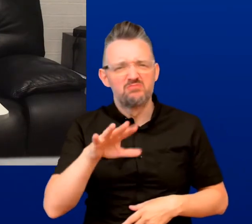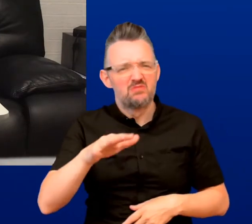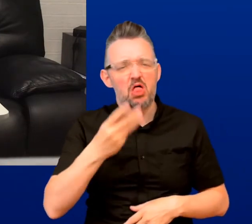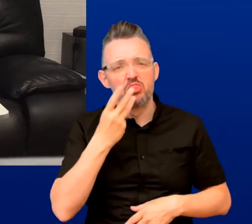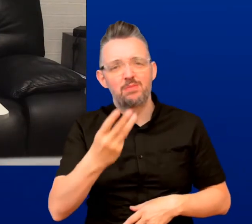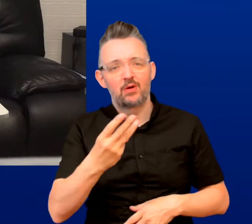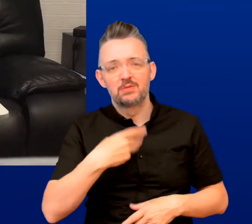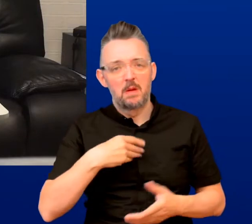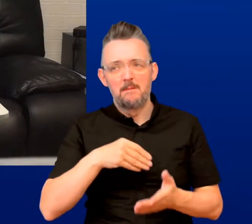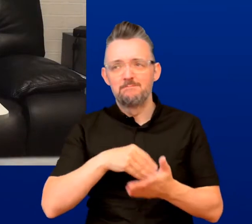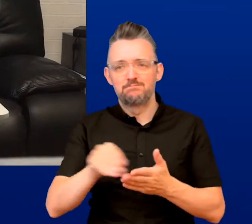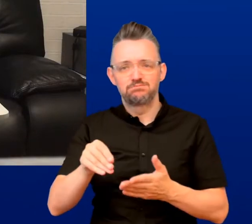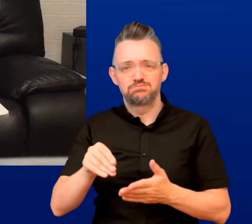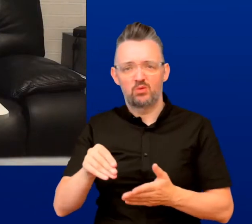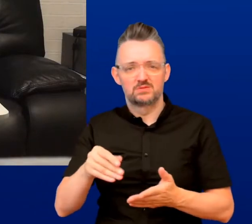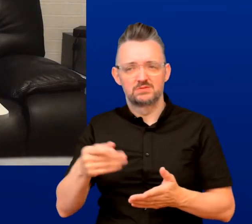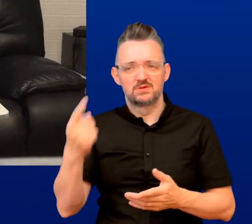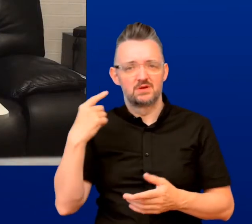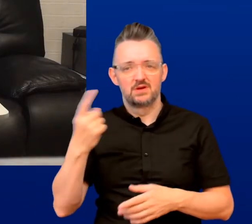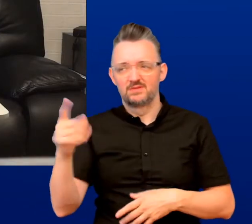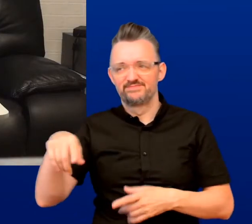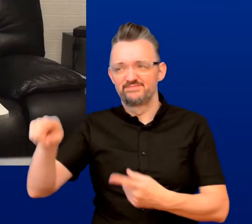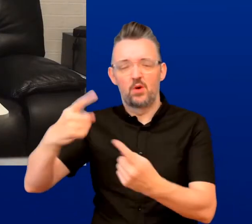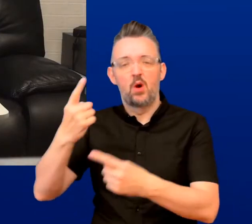somewhere in one of the pound shops just before